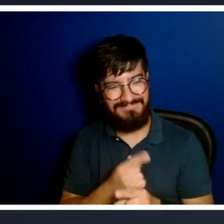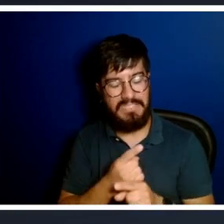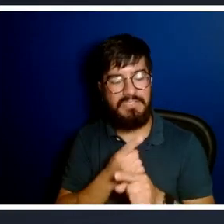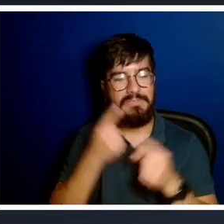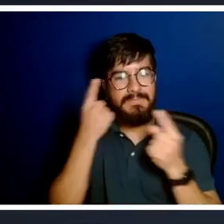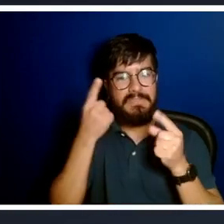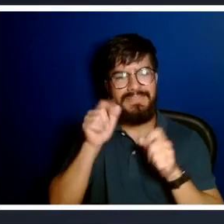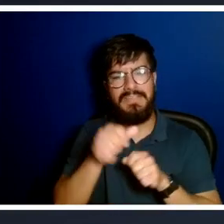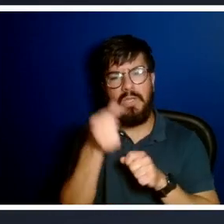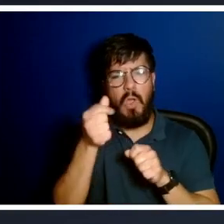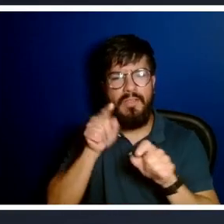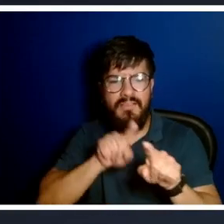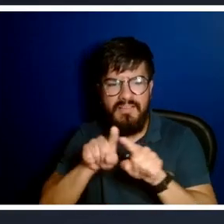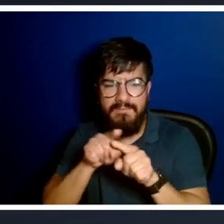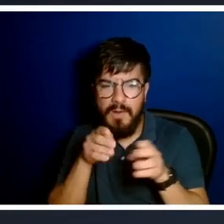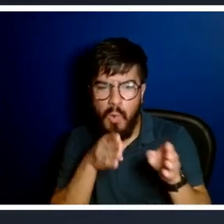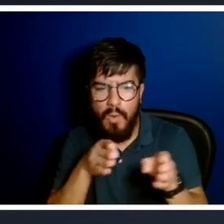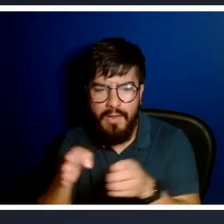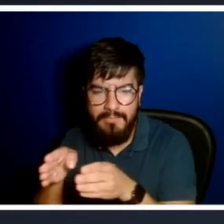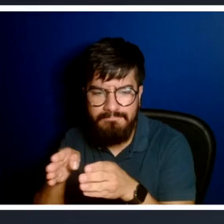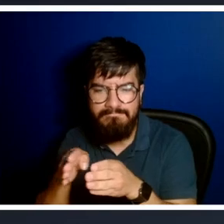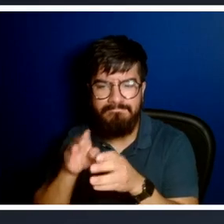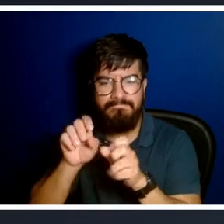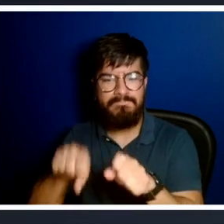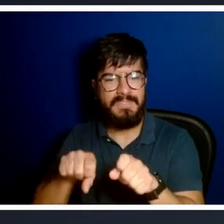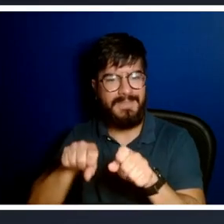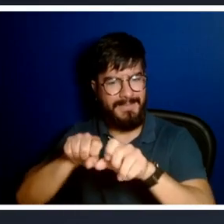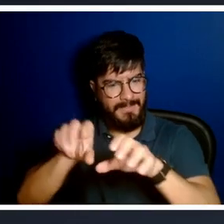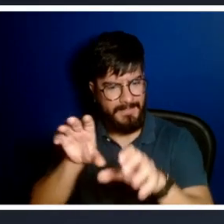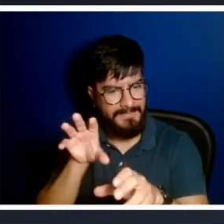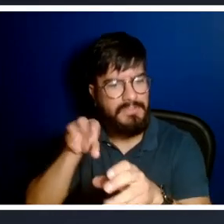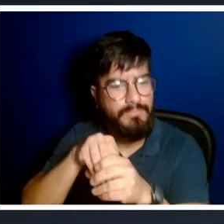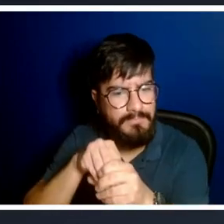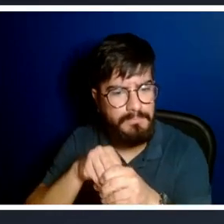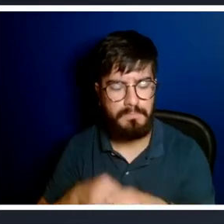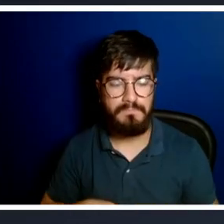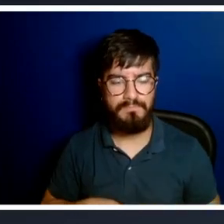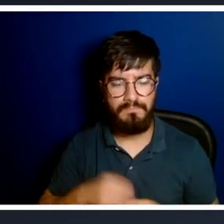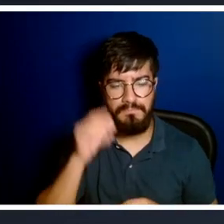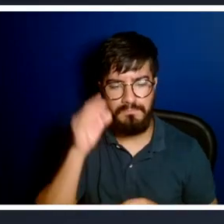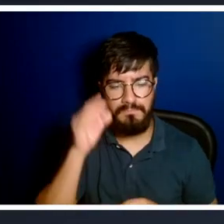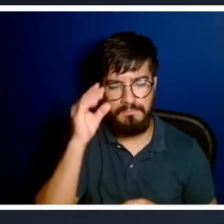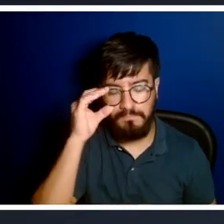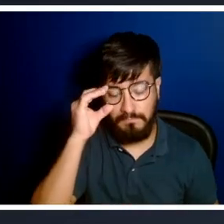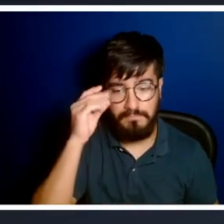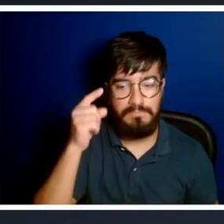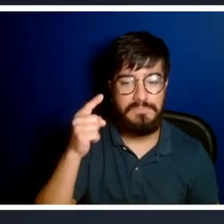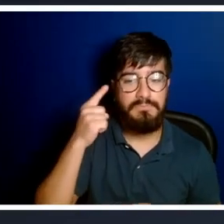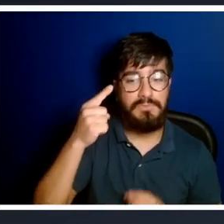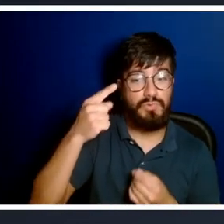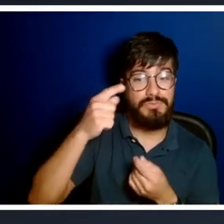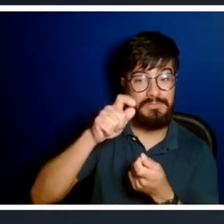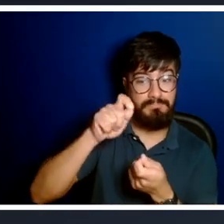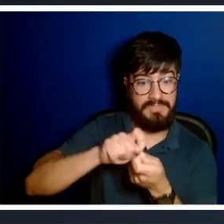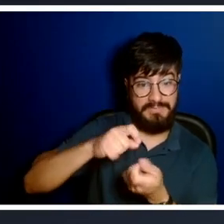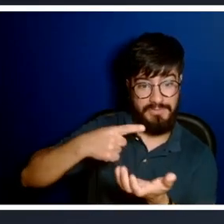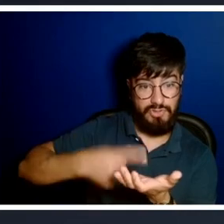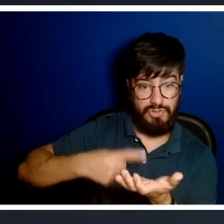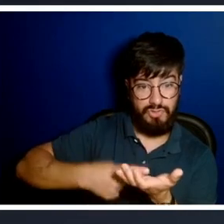happen. So, I want to talk specifically about our Baltimore High School Internship Program. So,